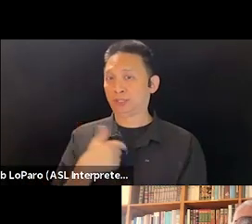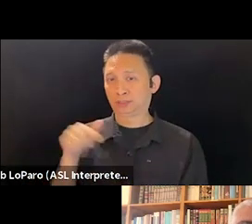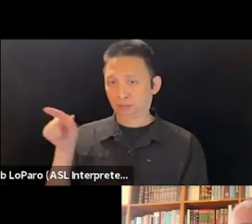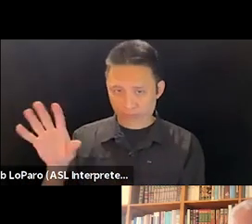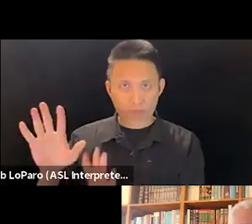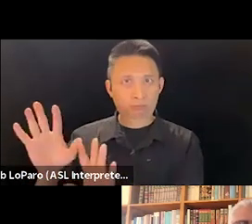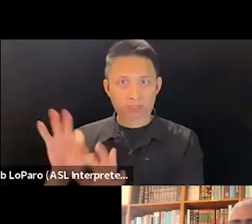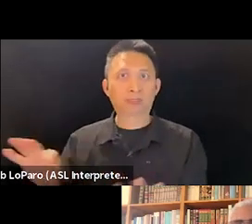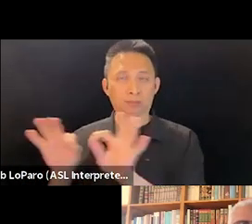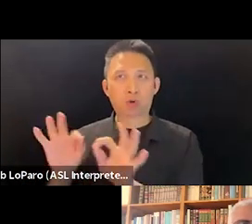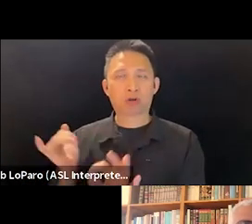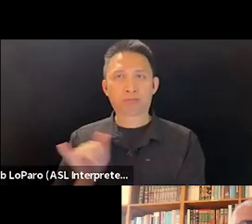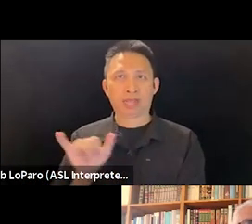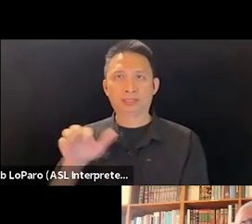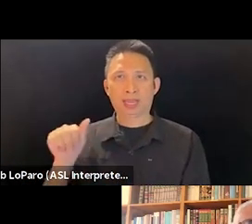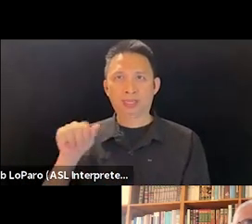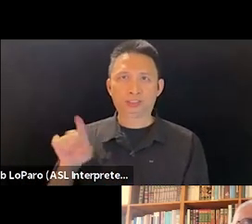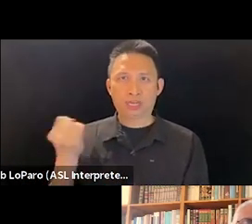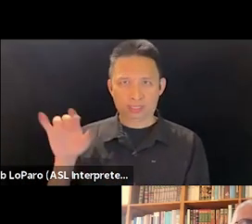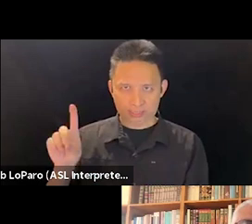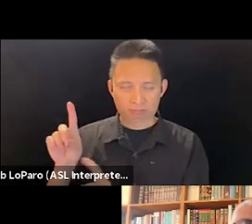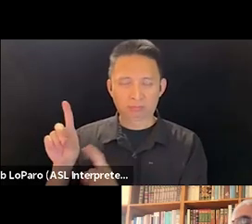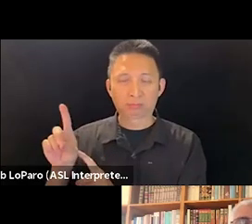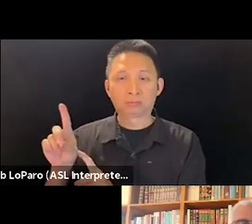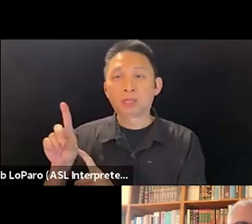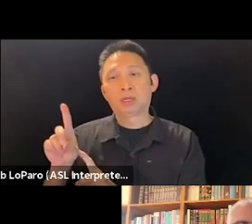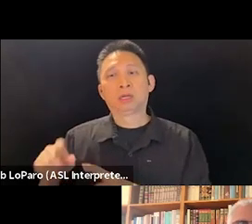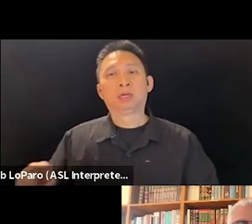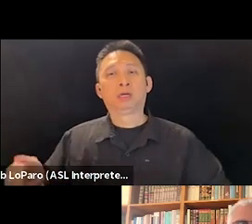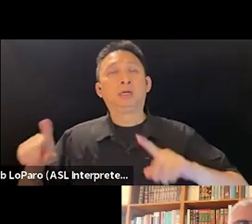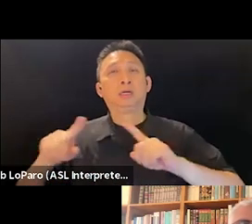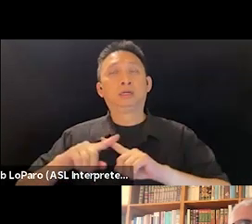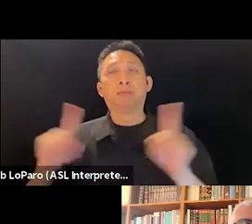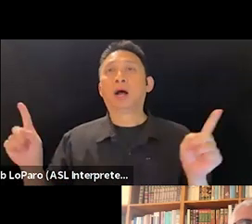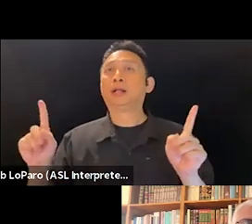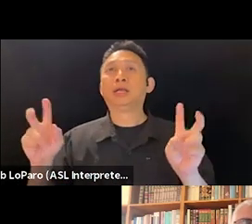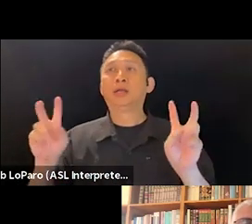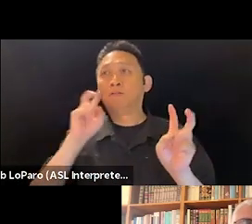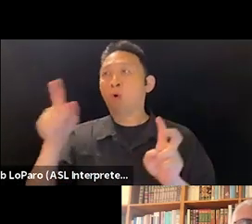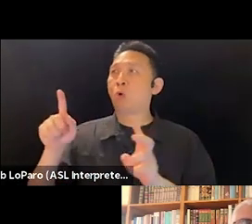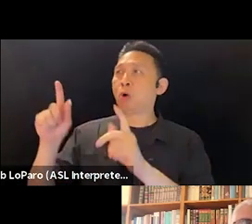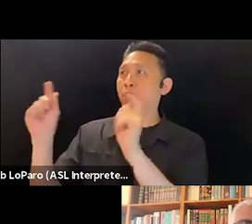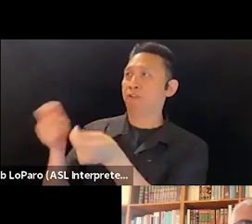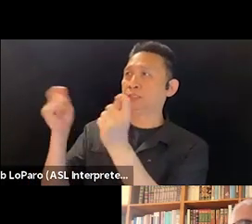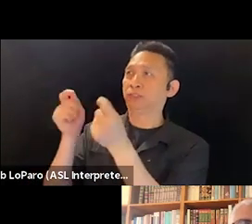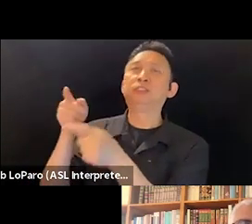But when is very easy is it depends how it works. The window of festivals, if there is windows will be applied for everyone.